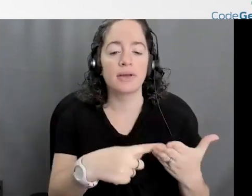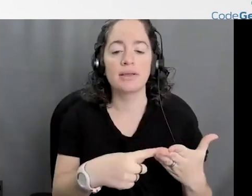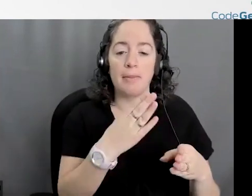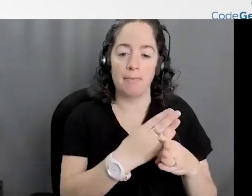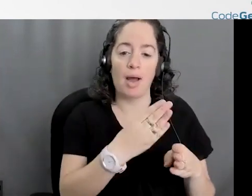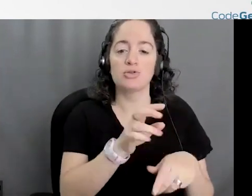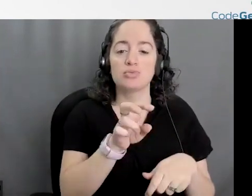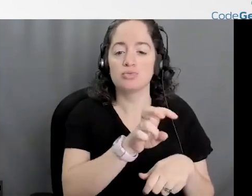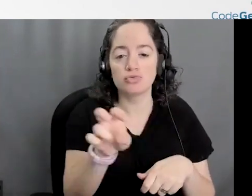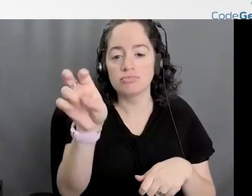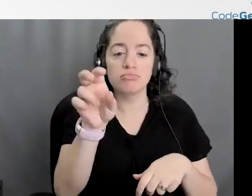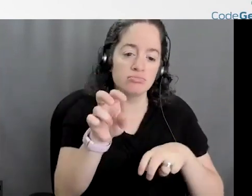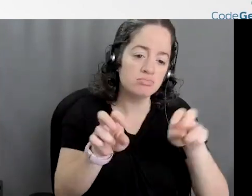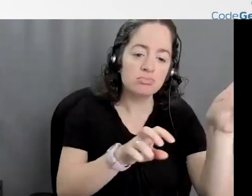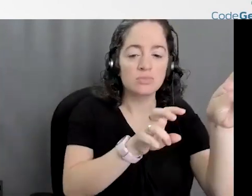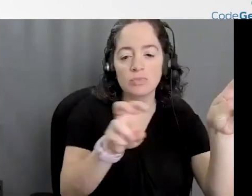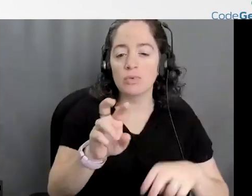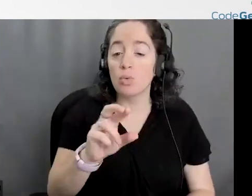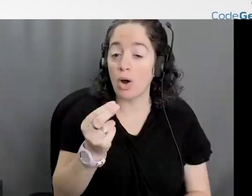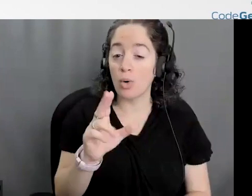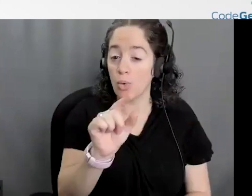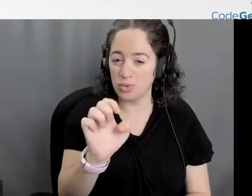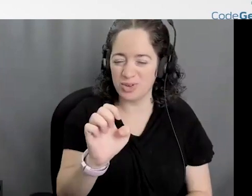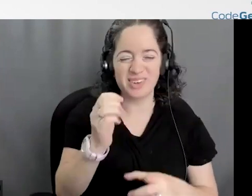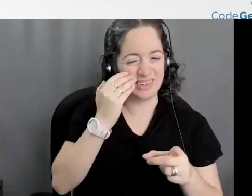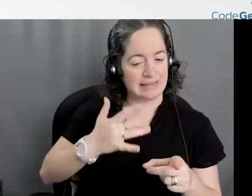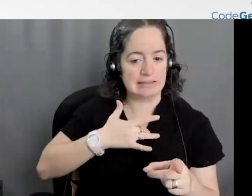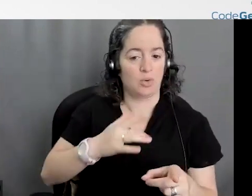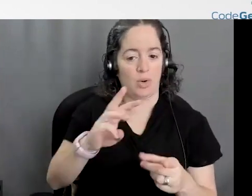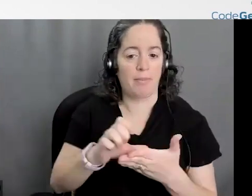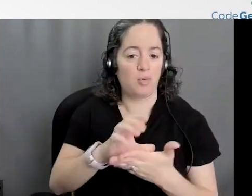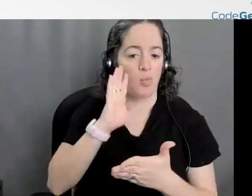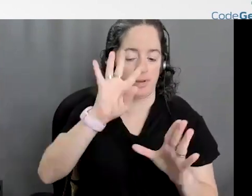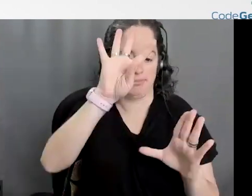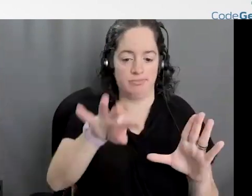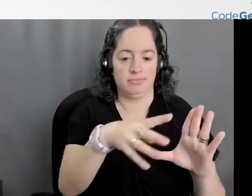Putting tables into a website and making them ages marked up correctly, semantically, as a challenge,